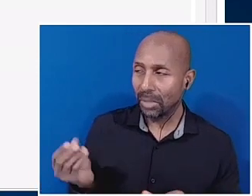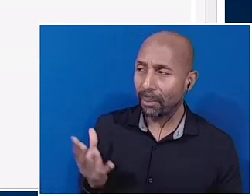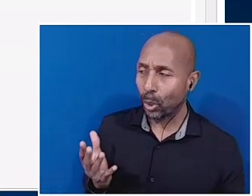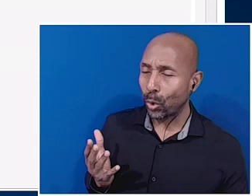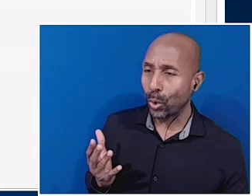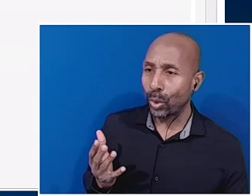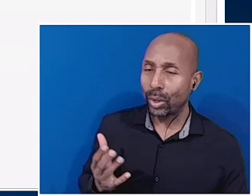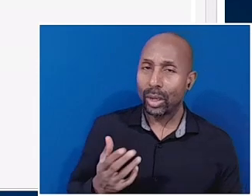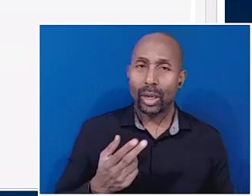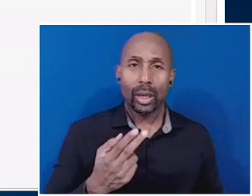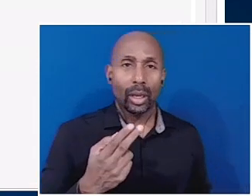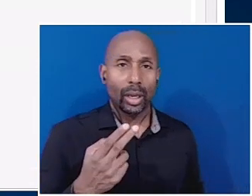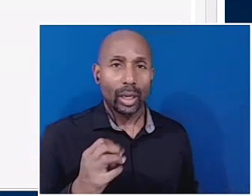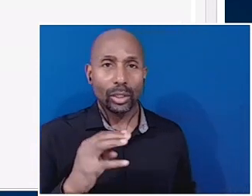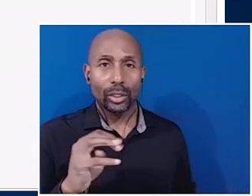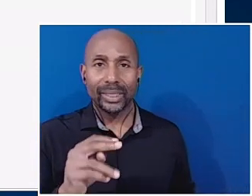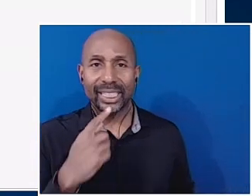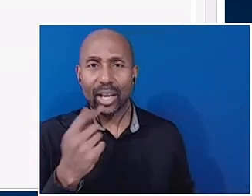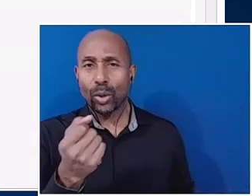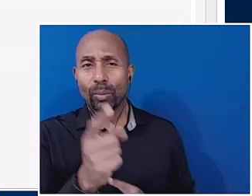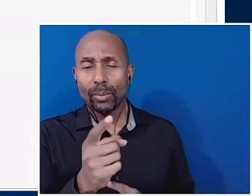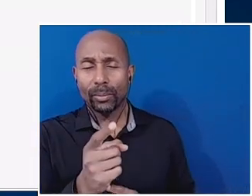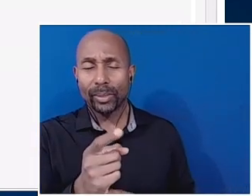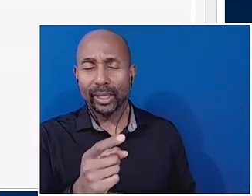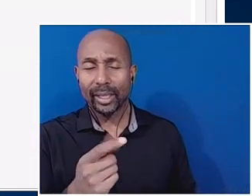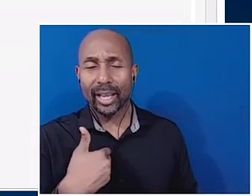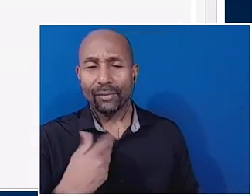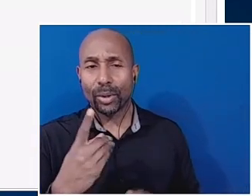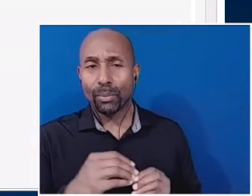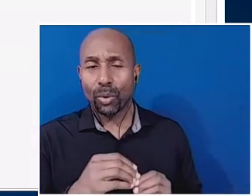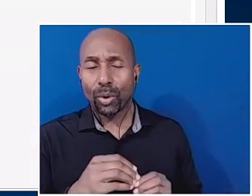I had another note on (b).